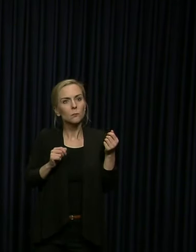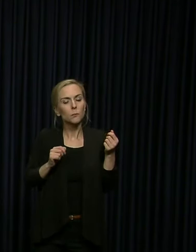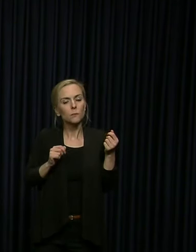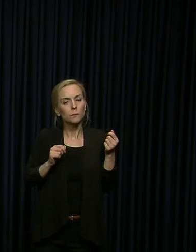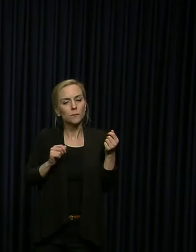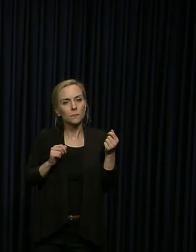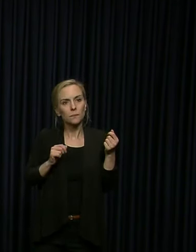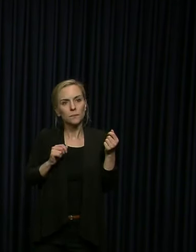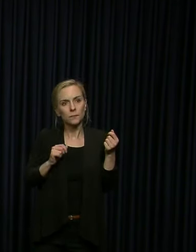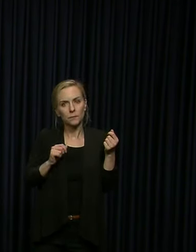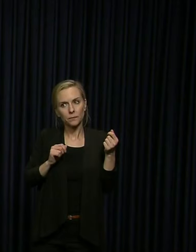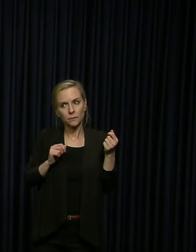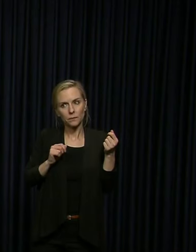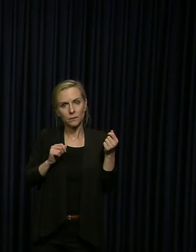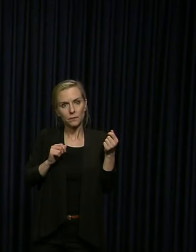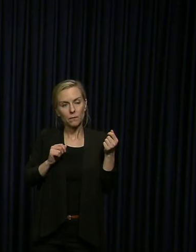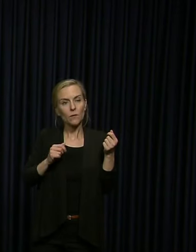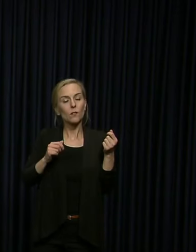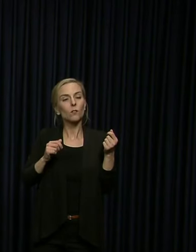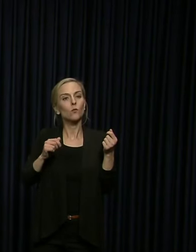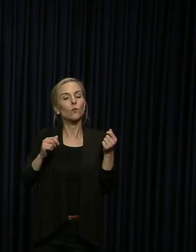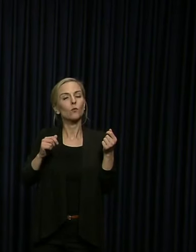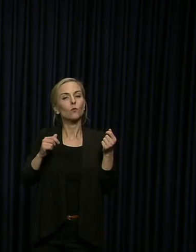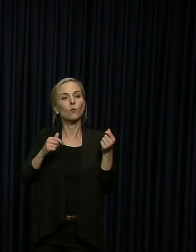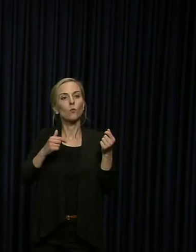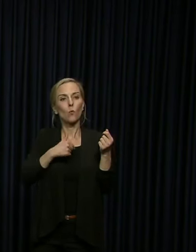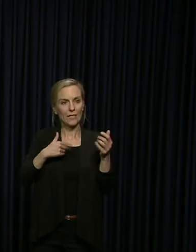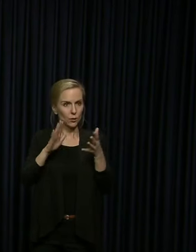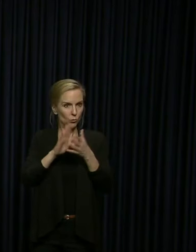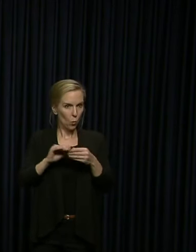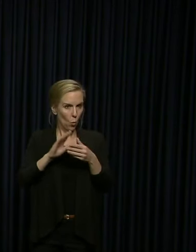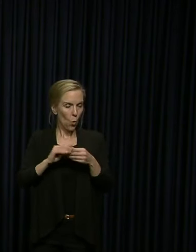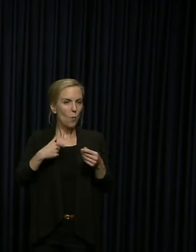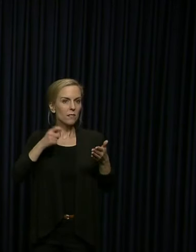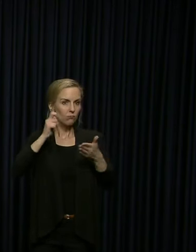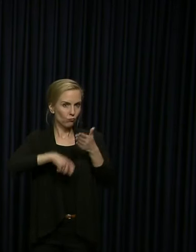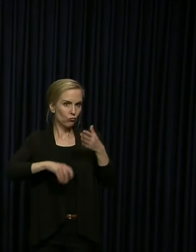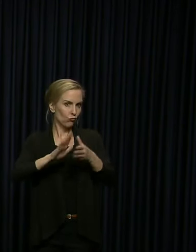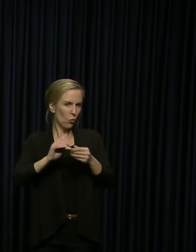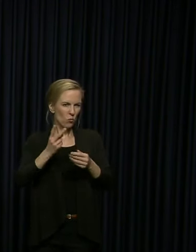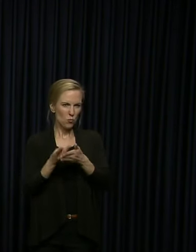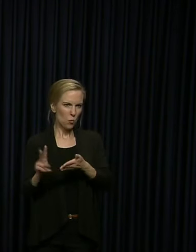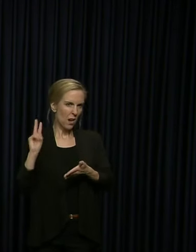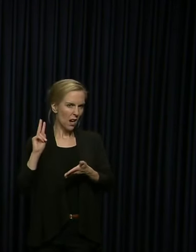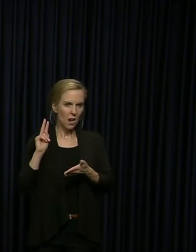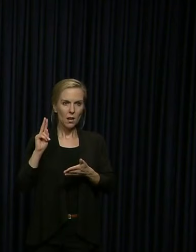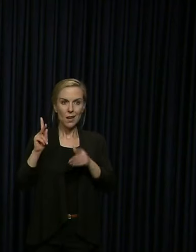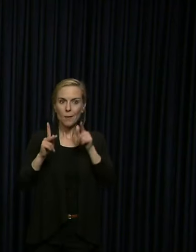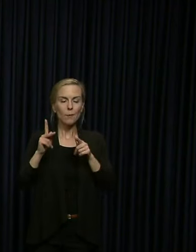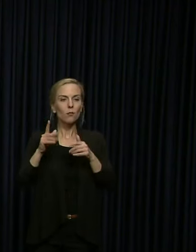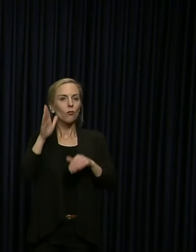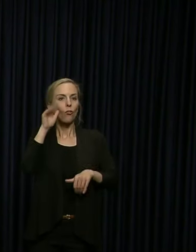LETTING PEOPLE WORSHIP, LETTING THEM BE TOGETHER IN A WAY, BUT MAKING SURE YOU DO NOT SPREAD THE VIRUS.